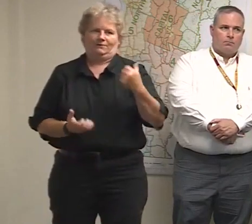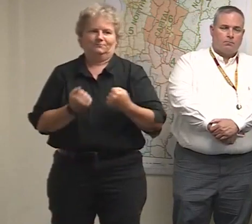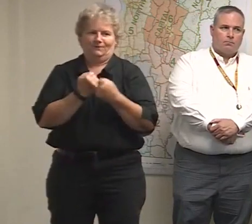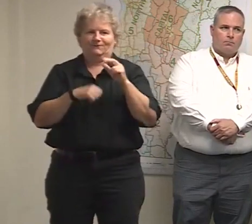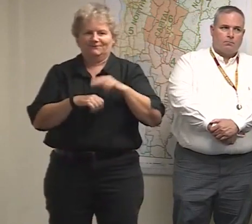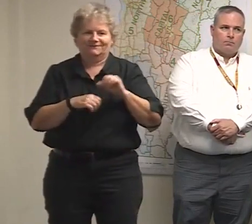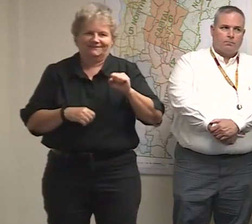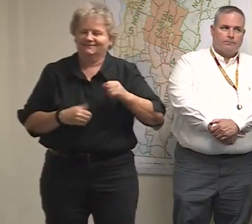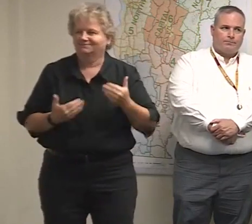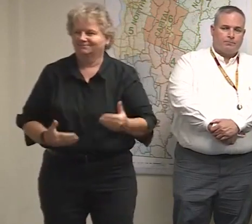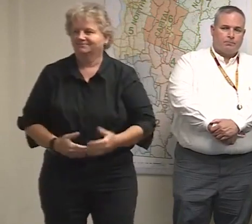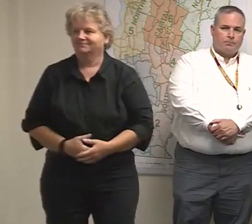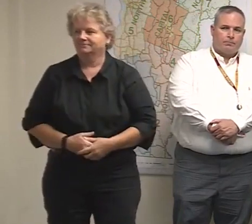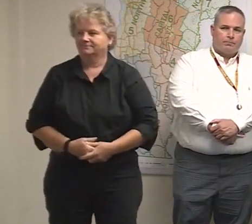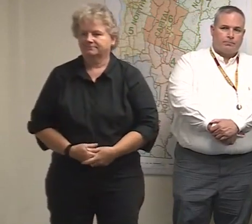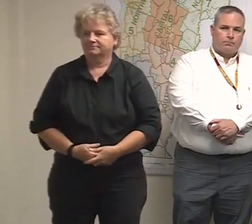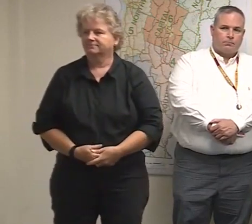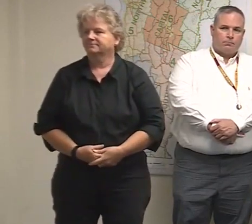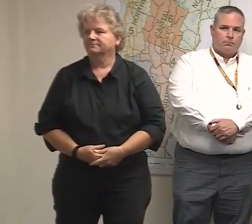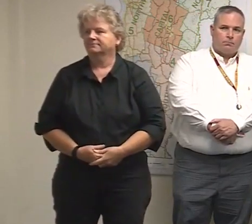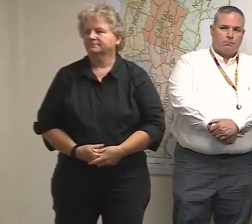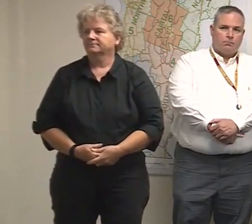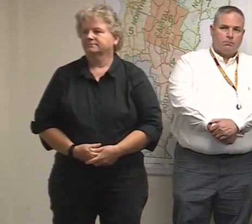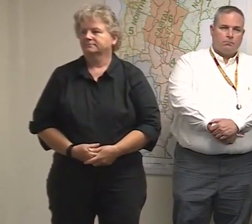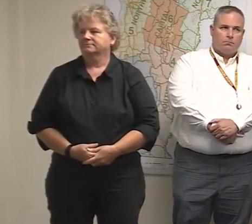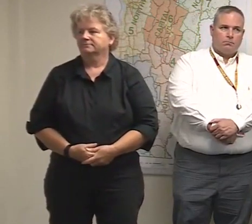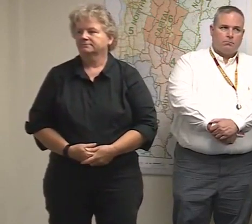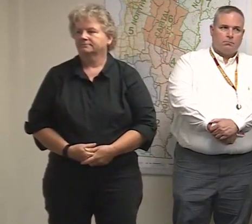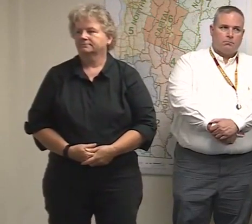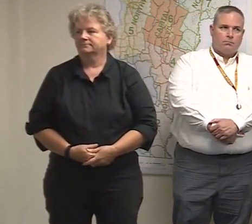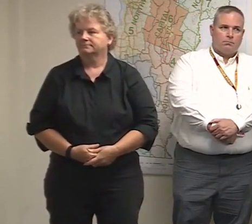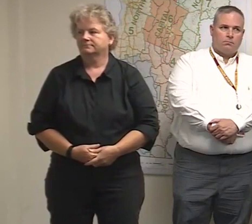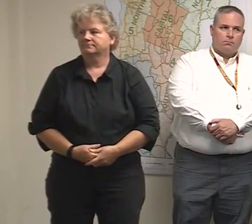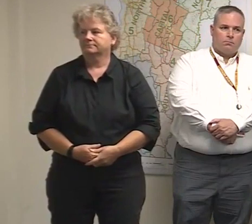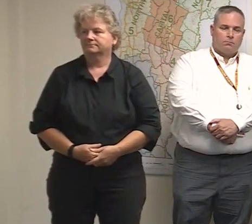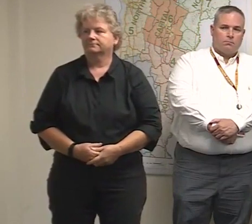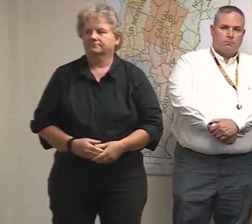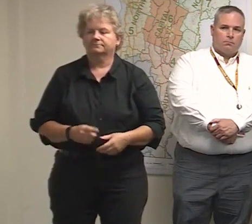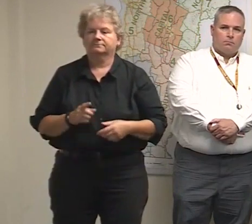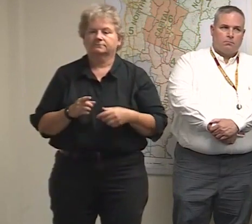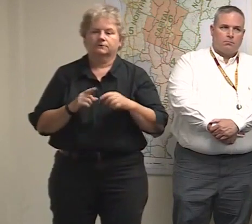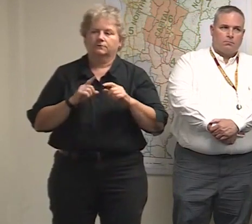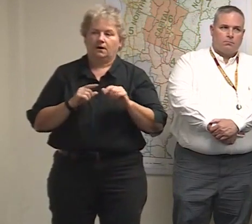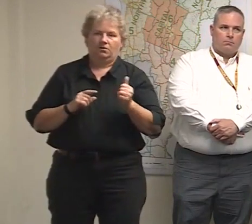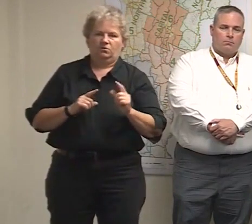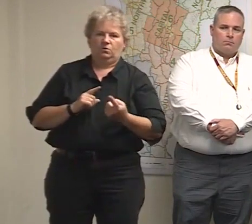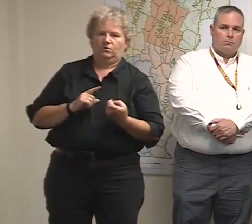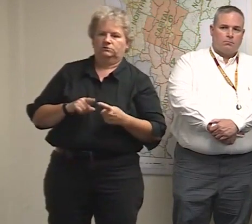SO INFRASTRUCTURE HELP AS WELL AS RESIDENTS AND BUSINESSES. YEAH, IT’LL OPEN UP A LOT OF OTHER RESOURCES.